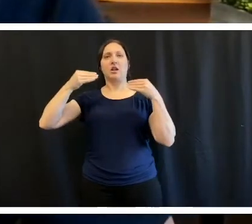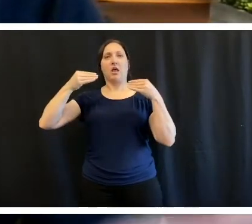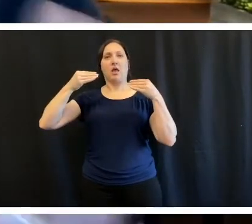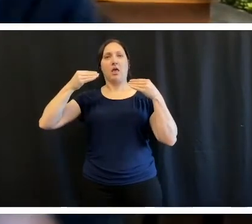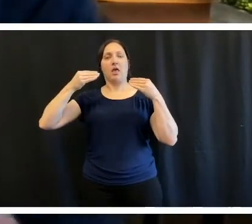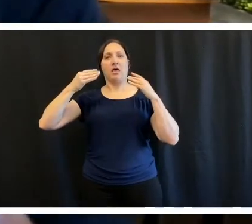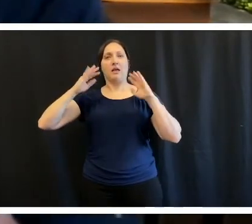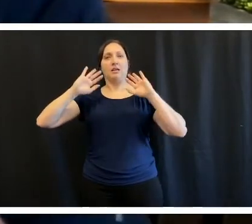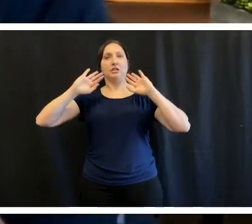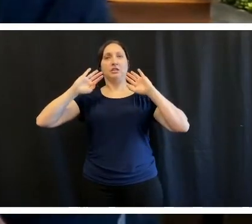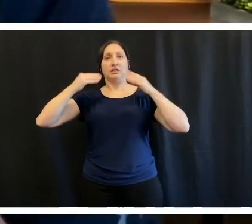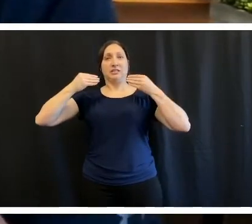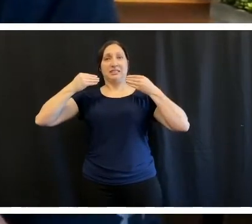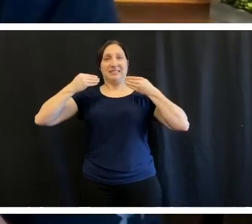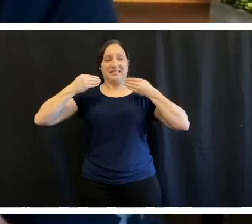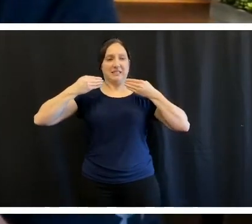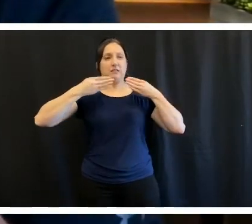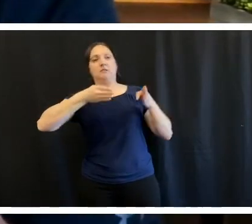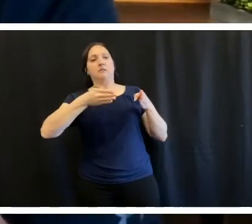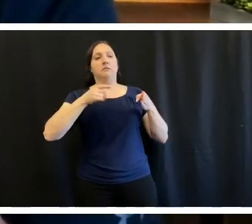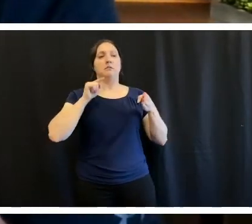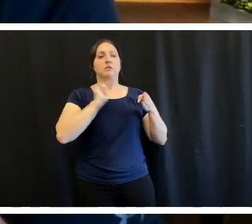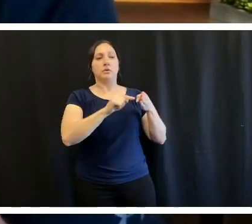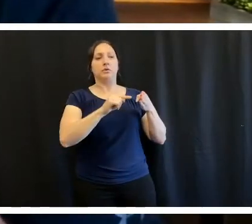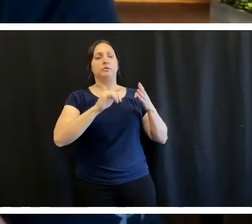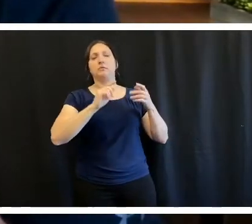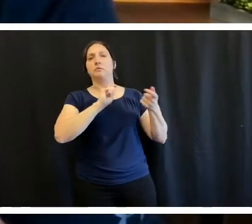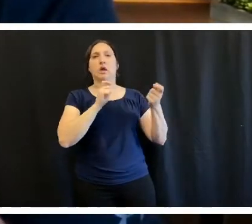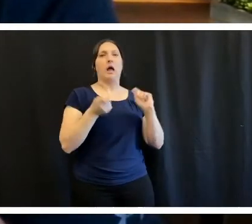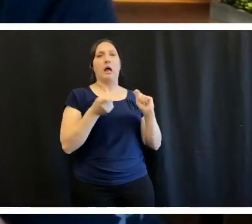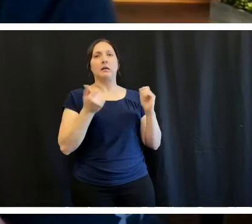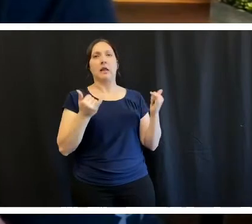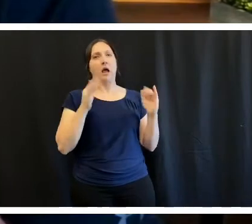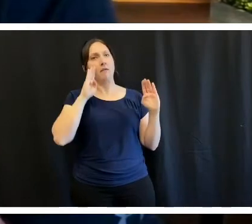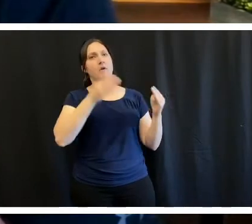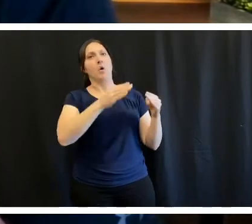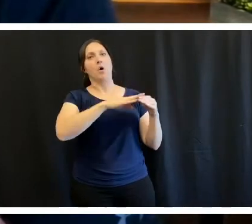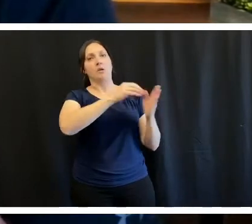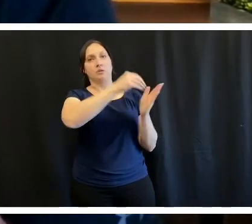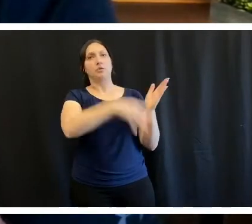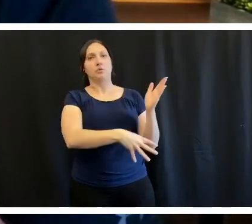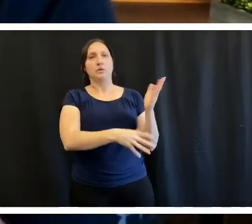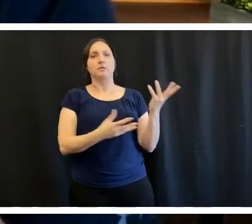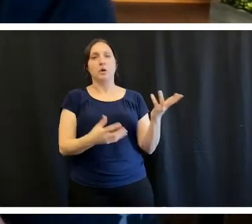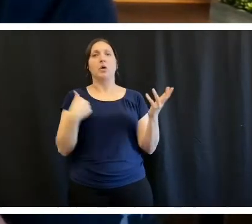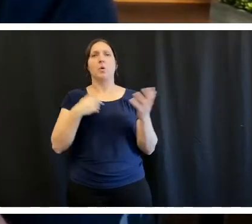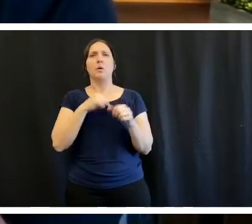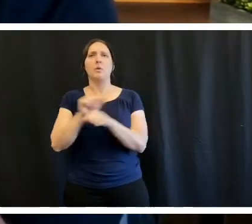We've been working with a number of people to help bring some student-centered